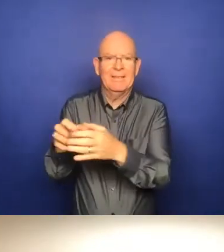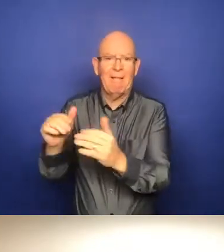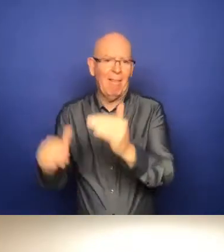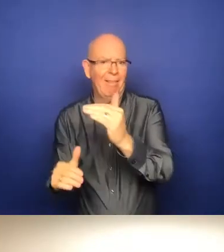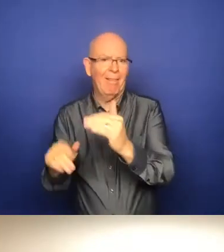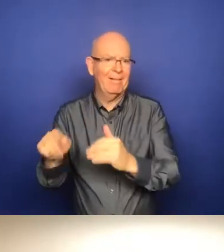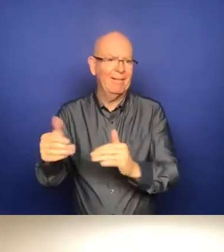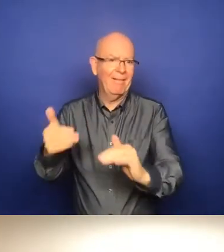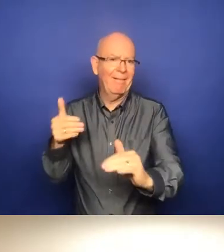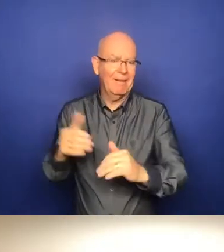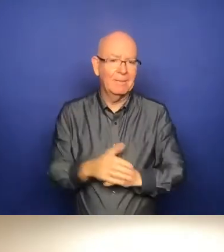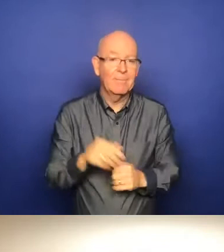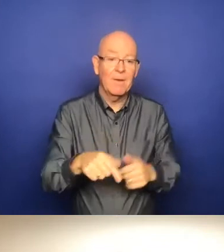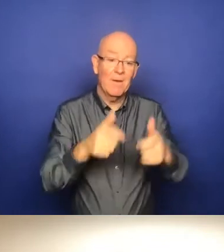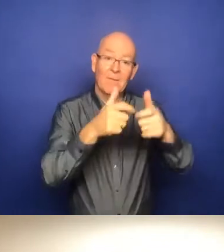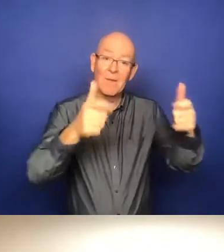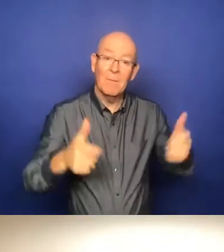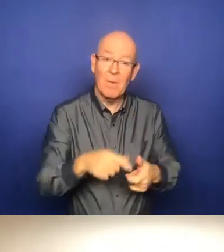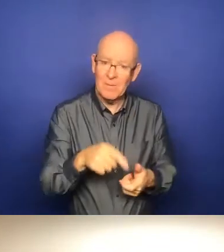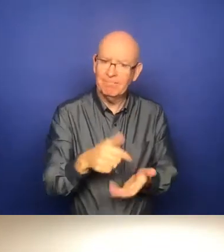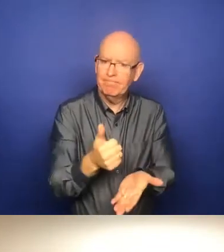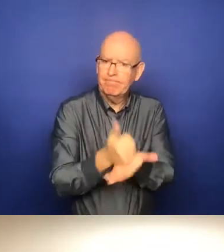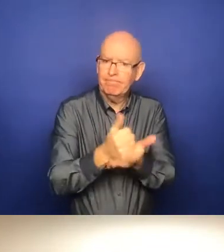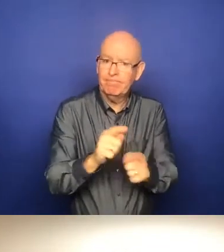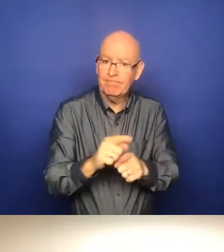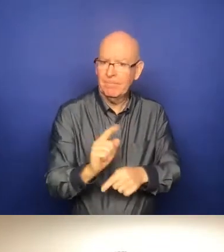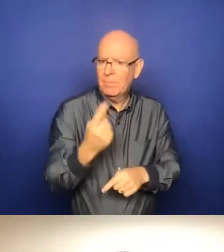ed indicators is key to ensure that we leave